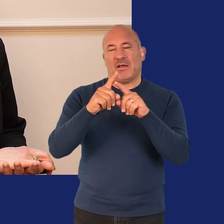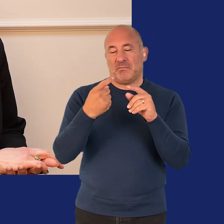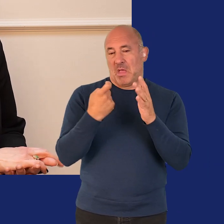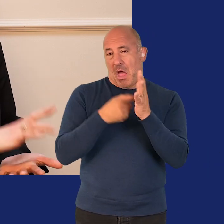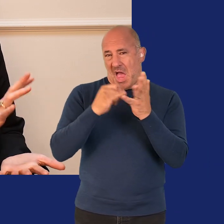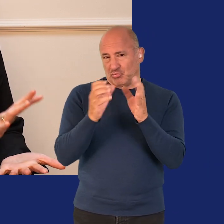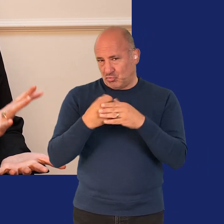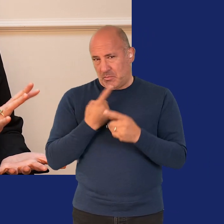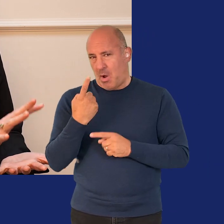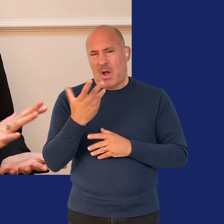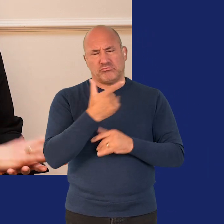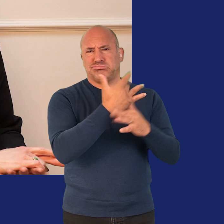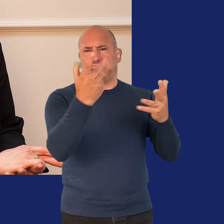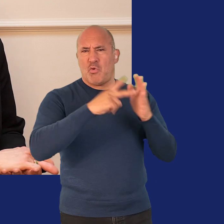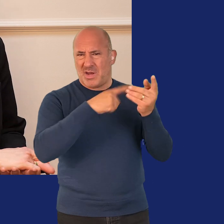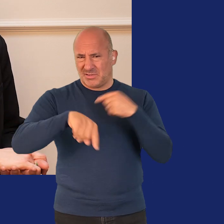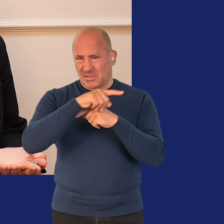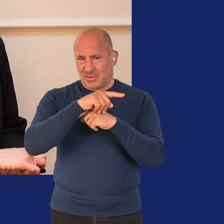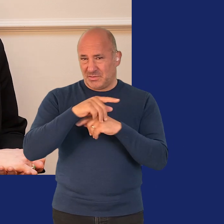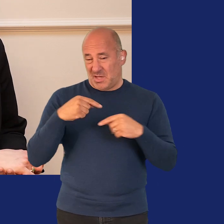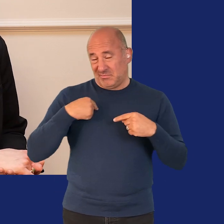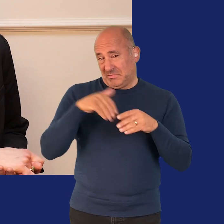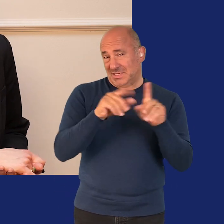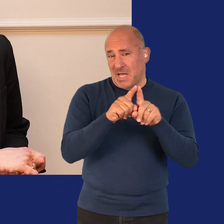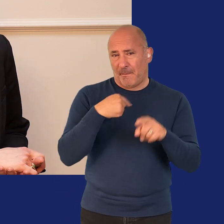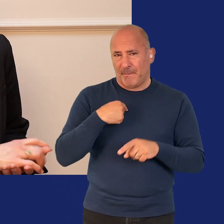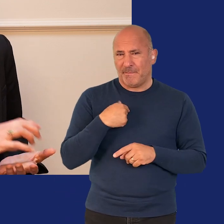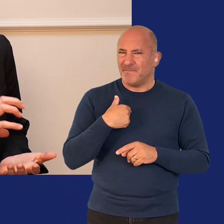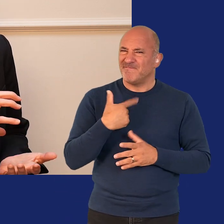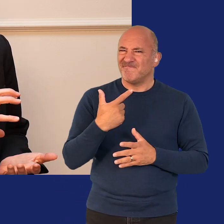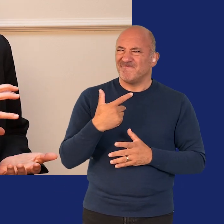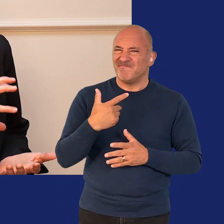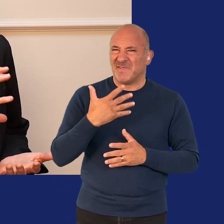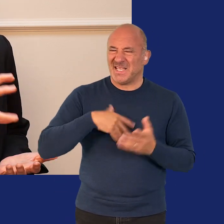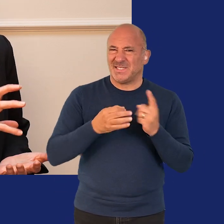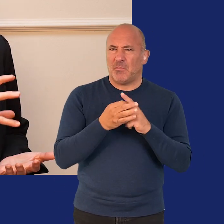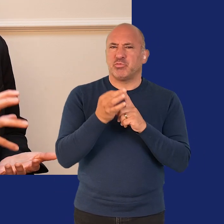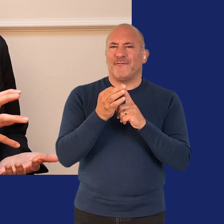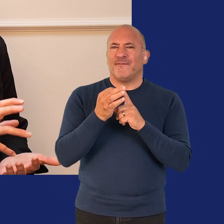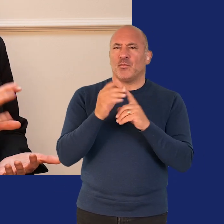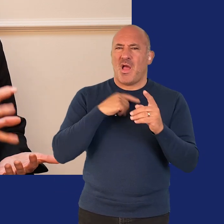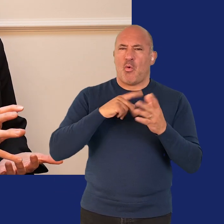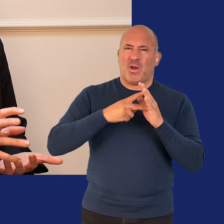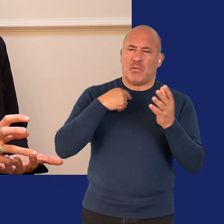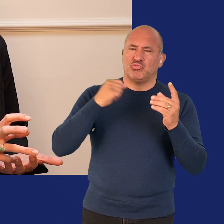but RS is in that same boat, so we need to get better at it where the top of the organization is homogenous.